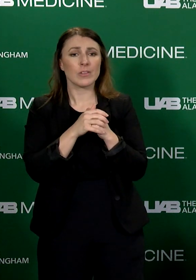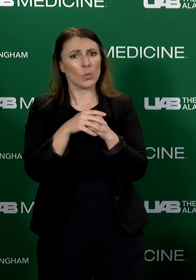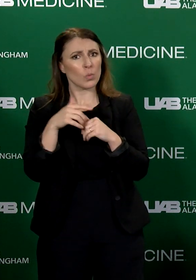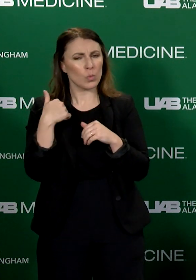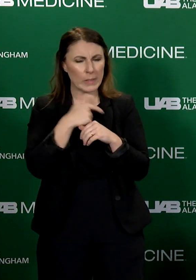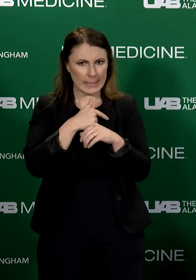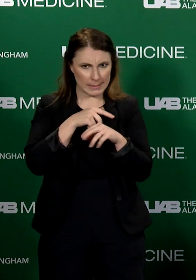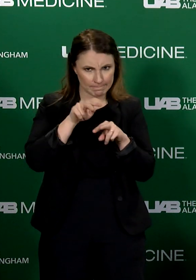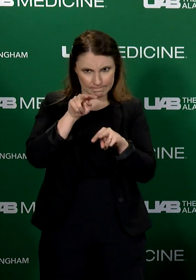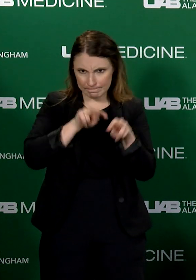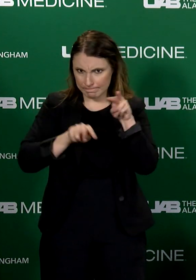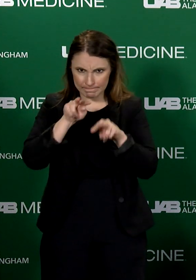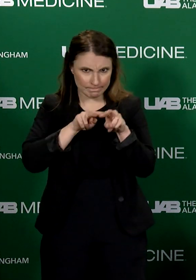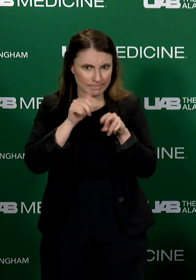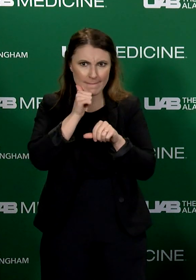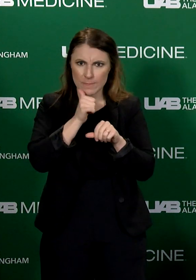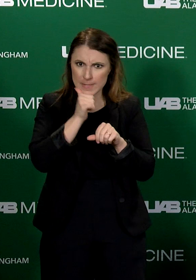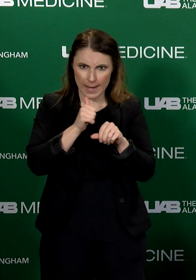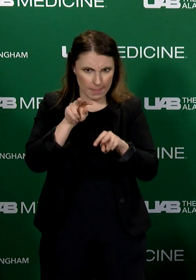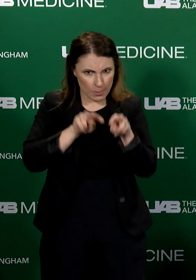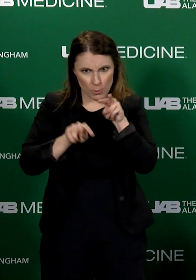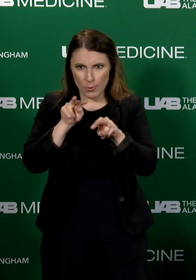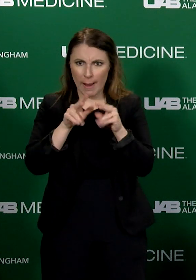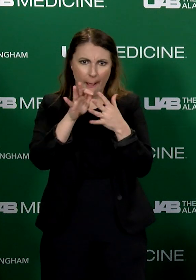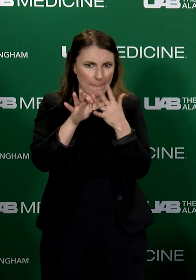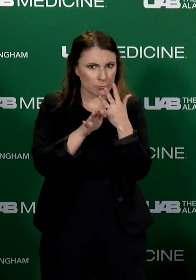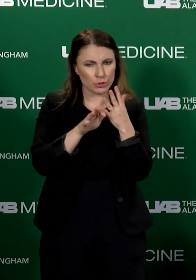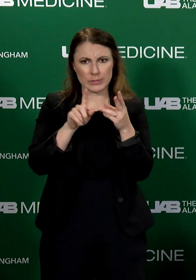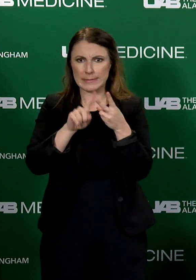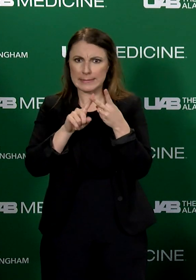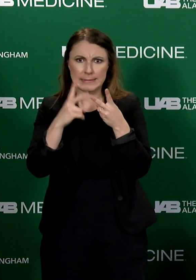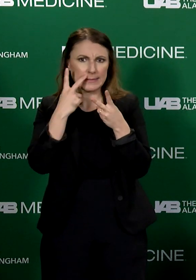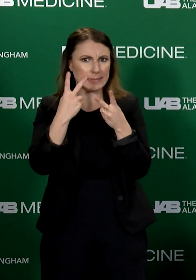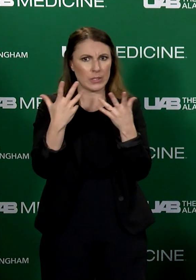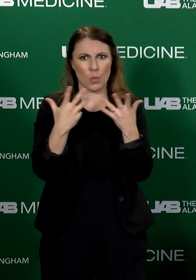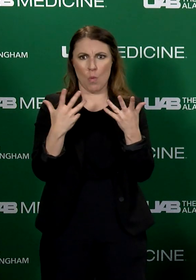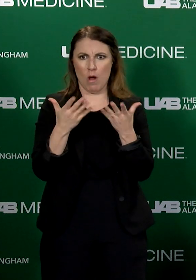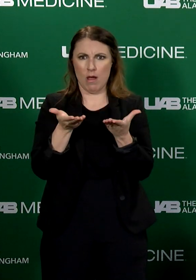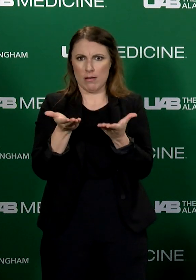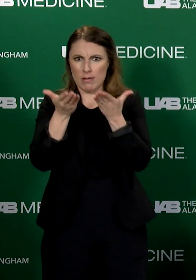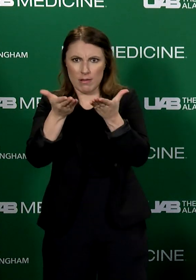options and also to see where we have alternate channels to pur either procure